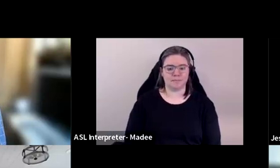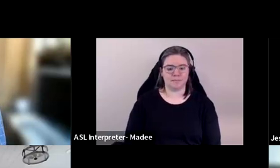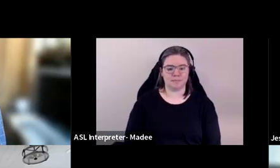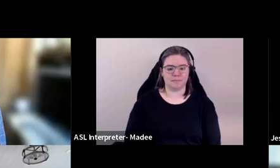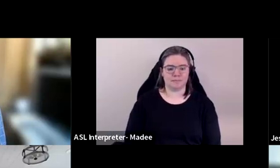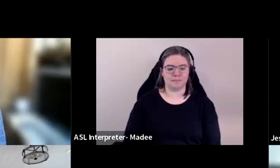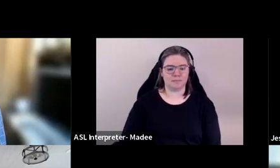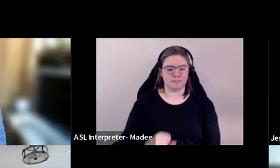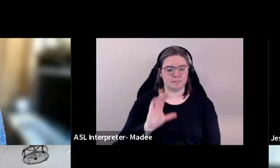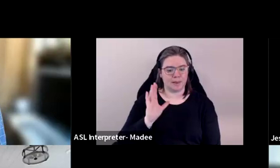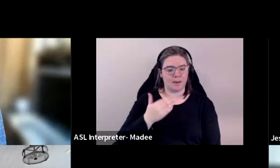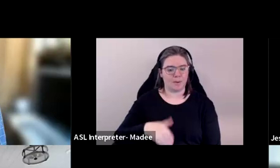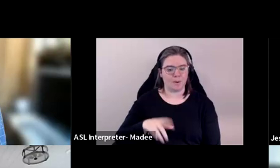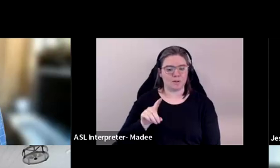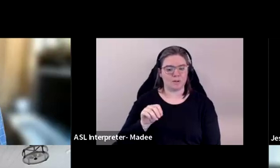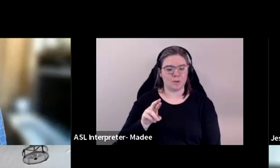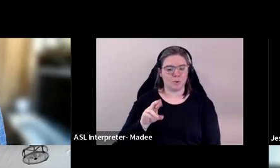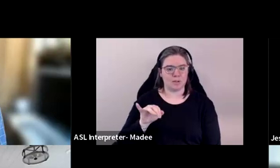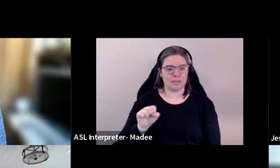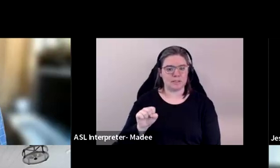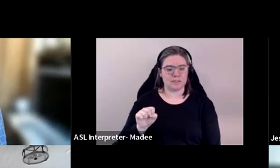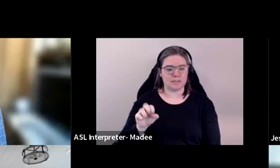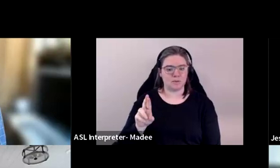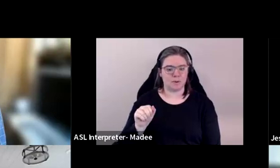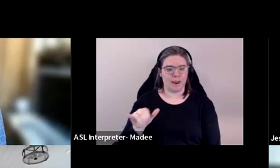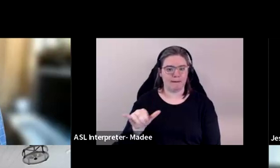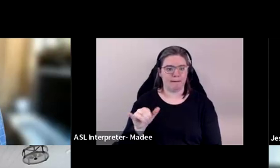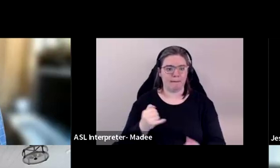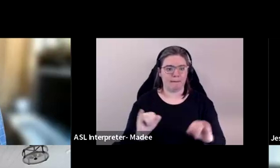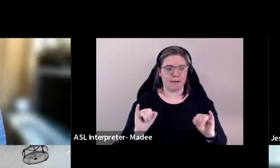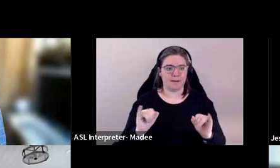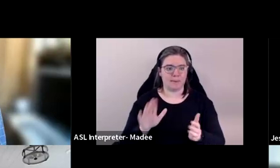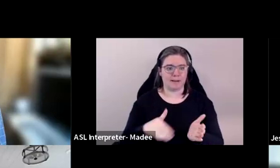This is Doris Ray at Ecnv. Independent Center of Northern Virginia.